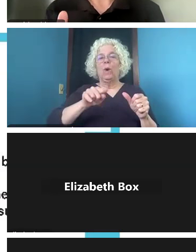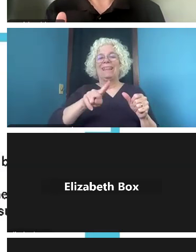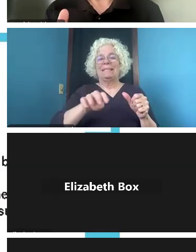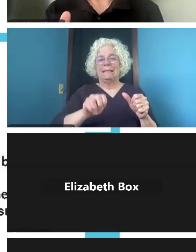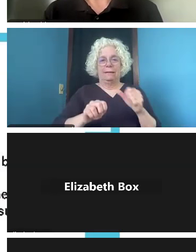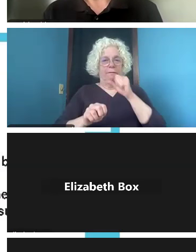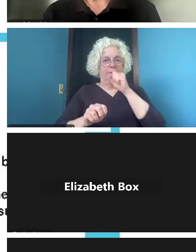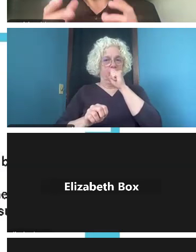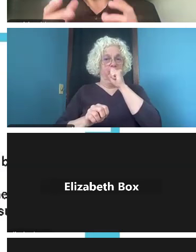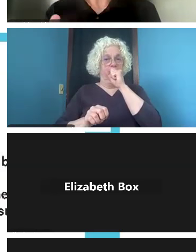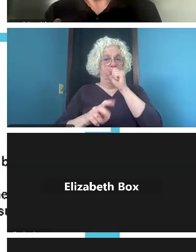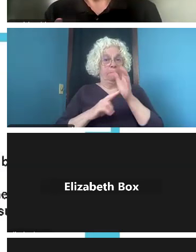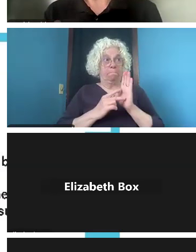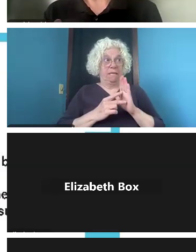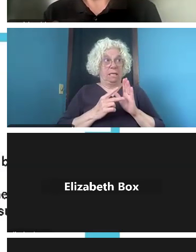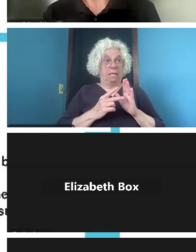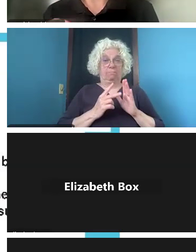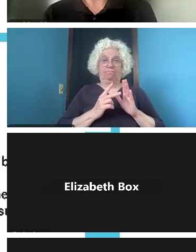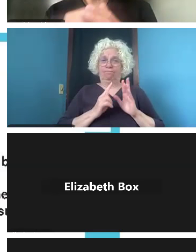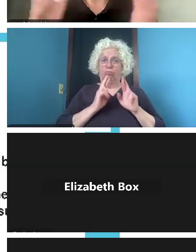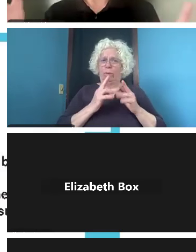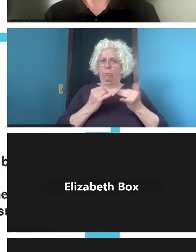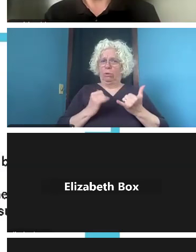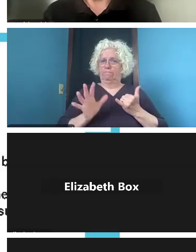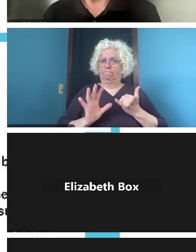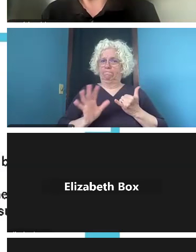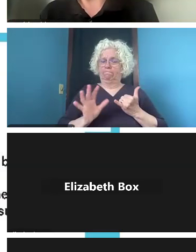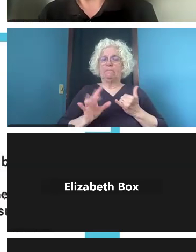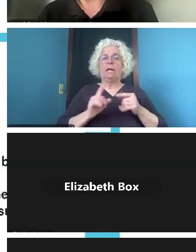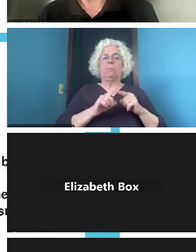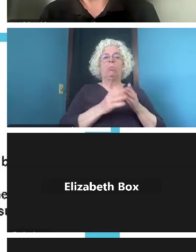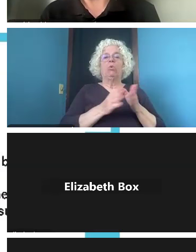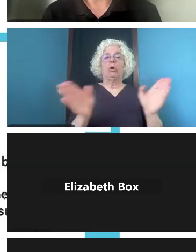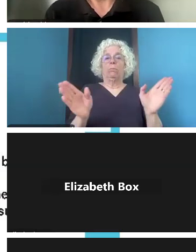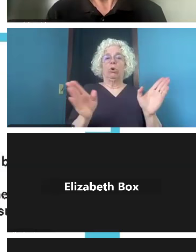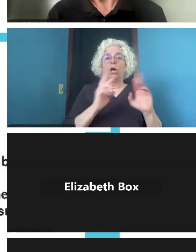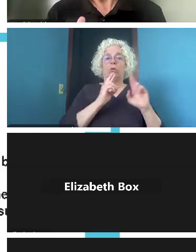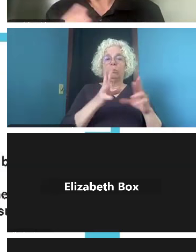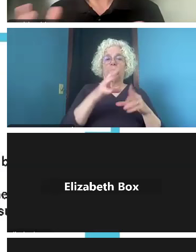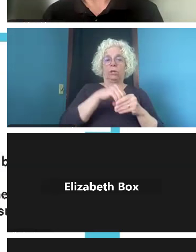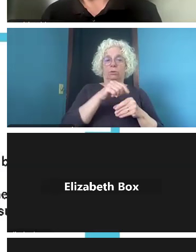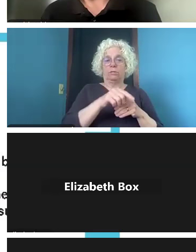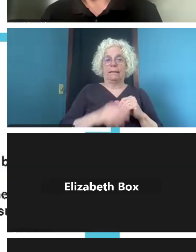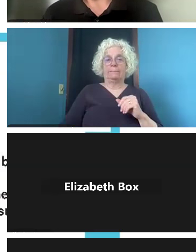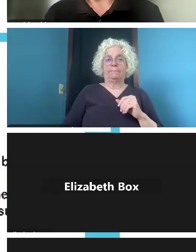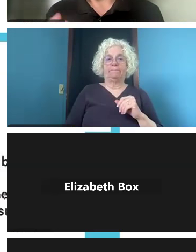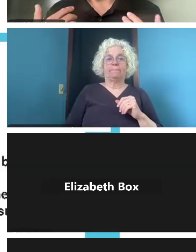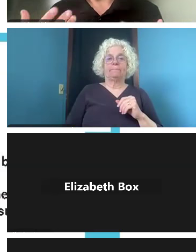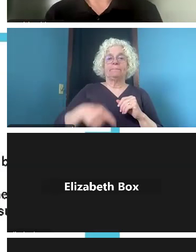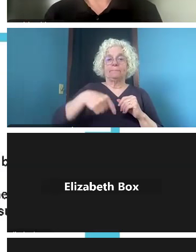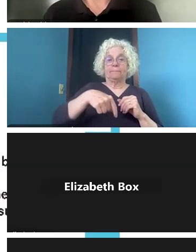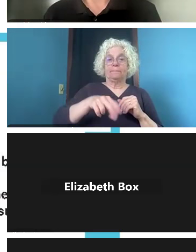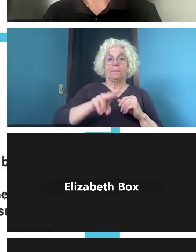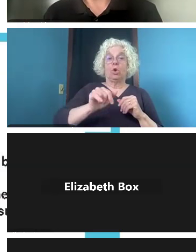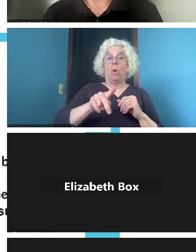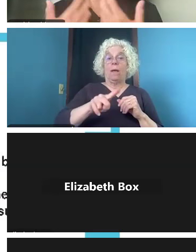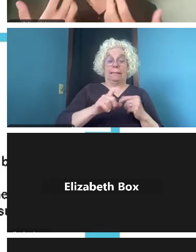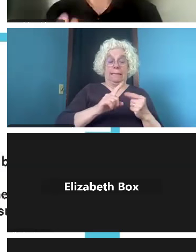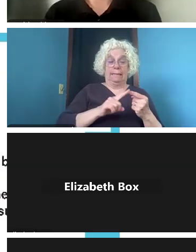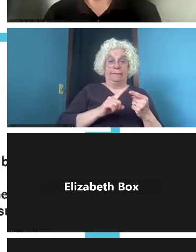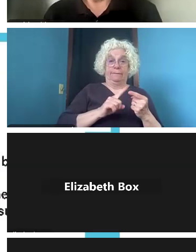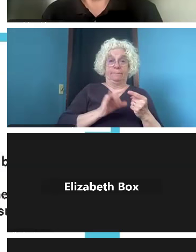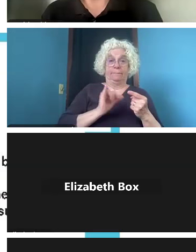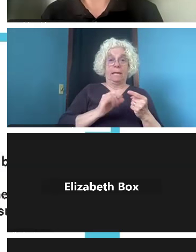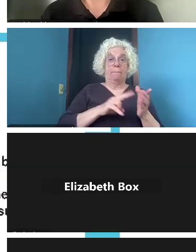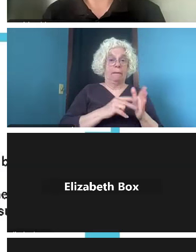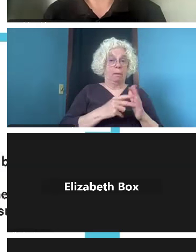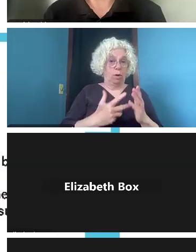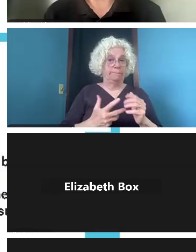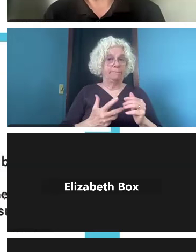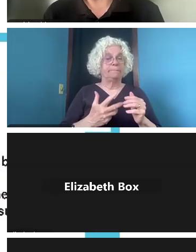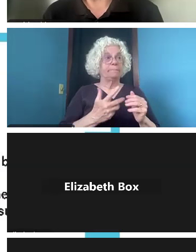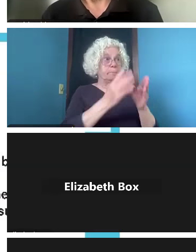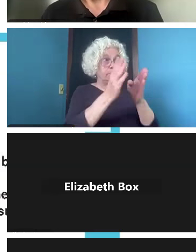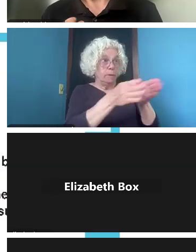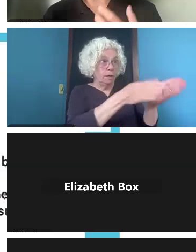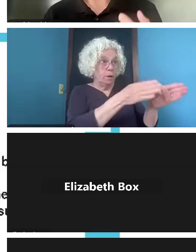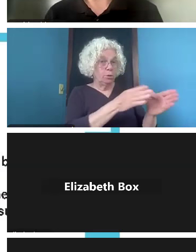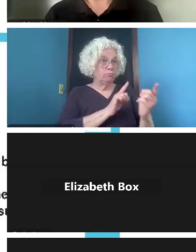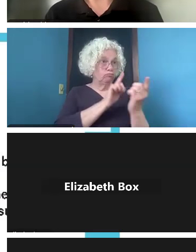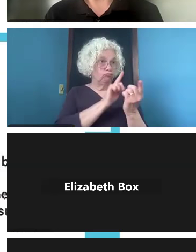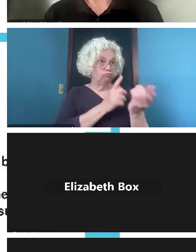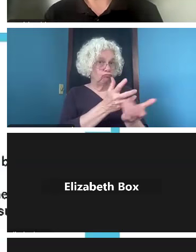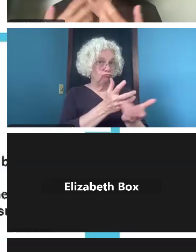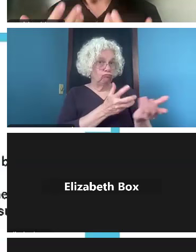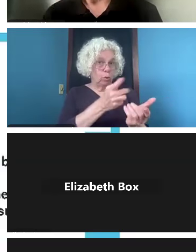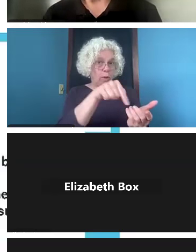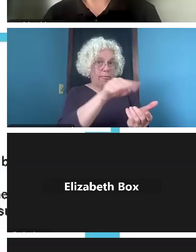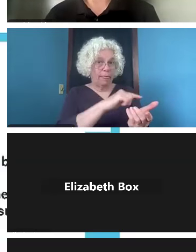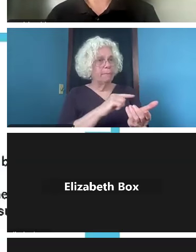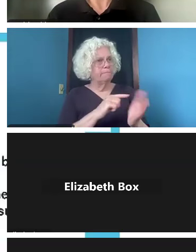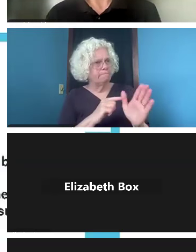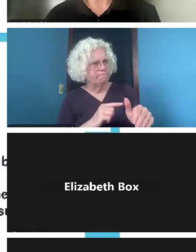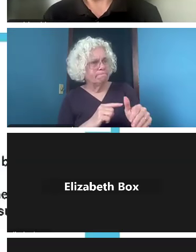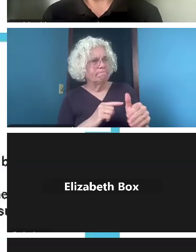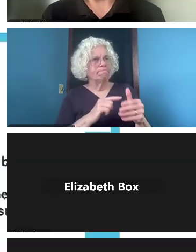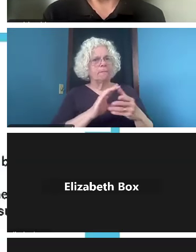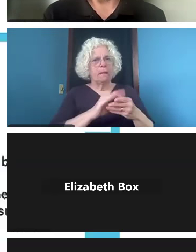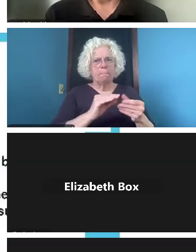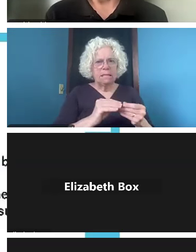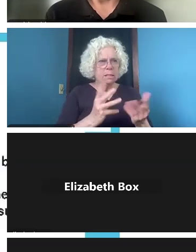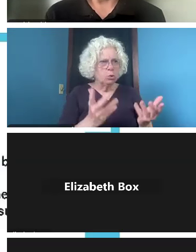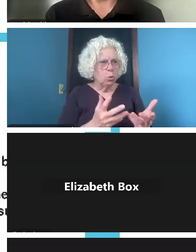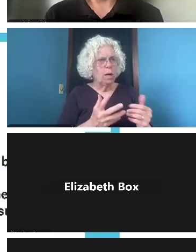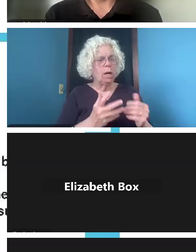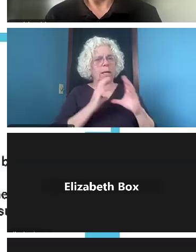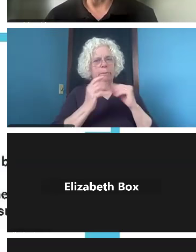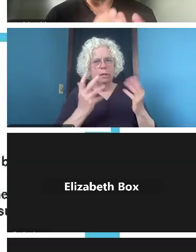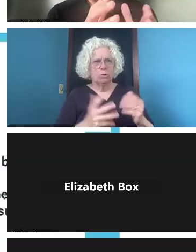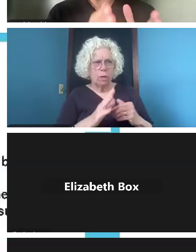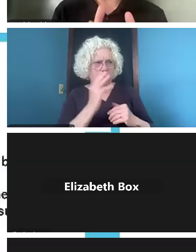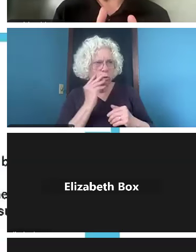And during that qualitative phase, we had a chance to talk directly to individuals to give us a sense of messaging, communication, and also their experiences.